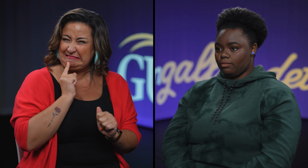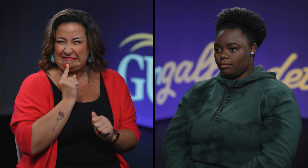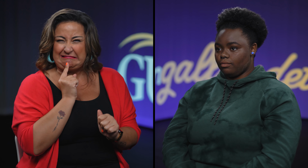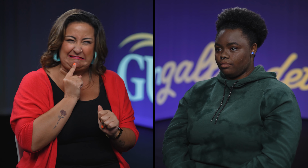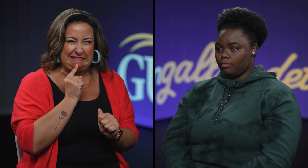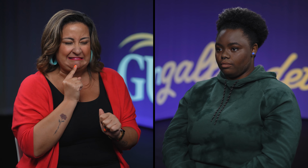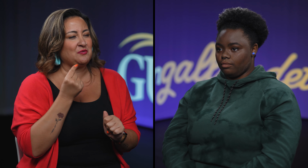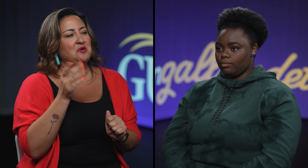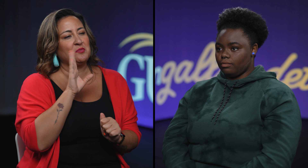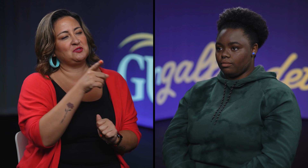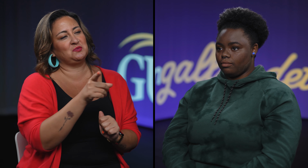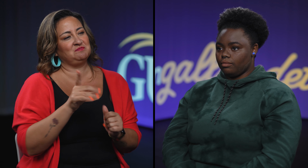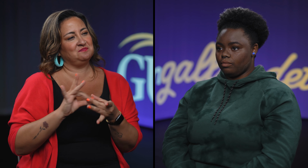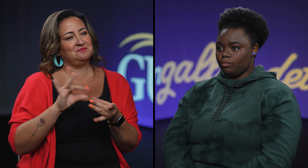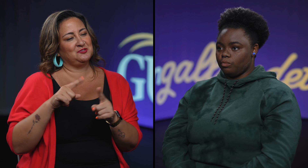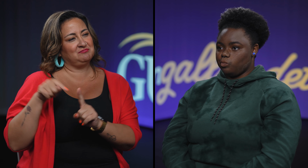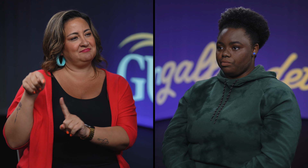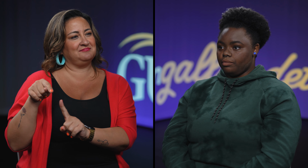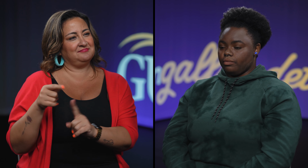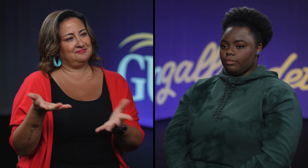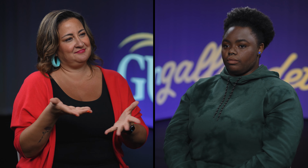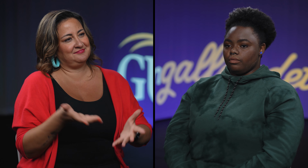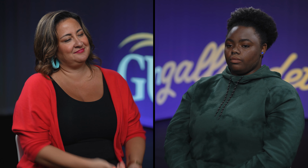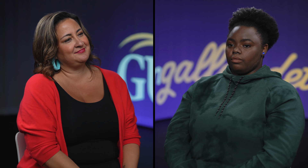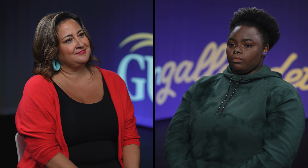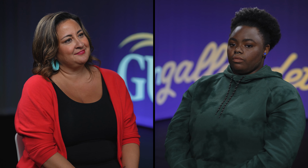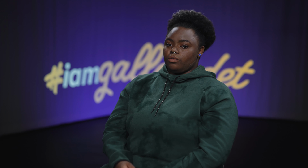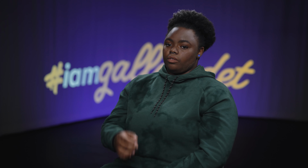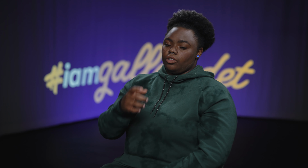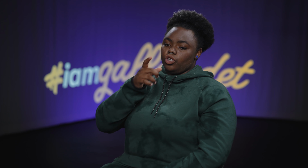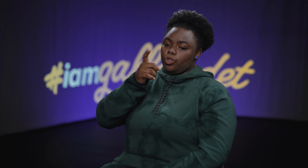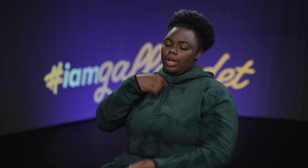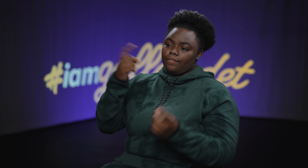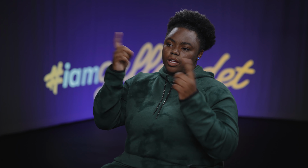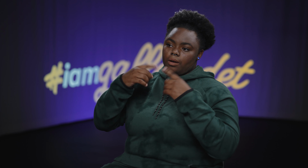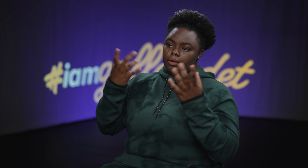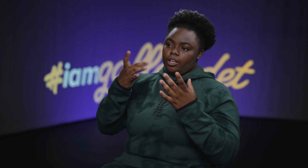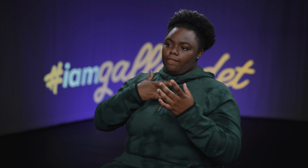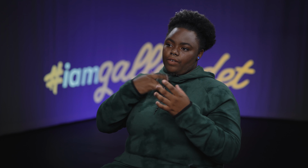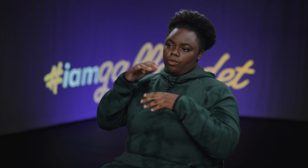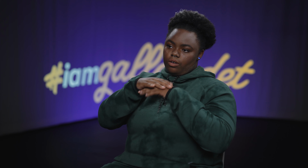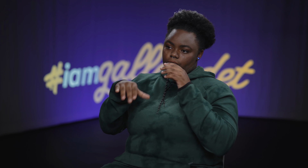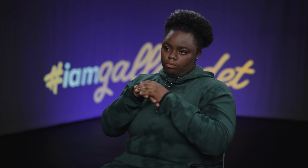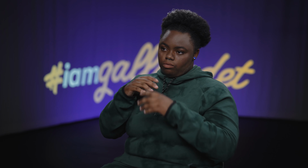what would you say to them? You will come here and feel comfortable.